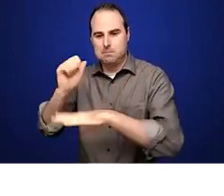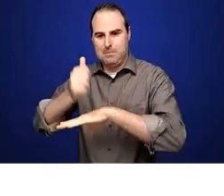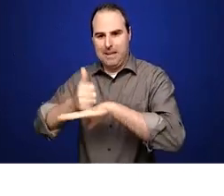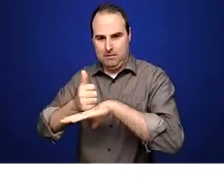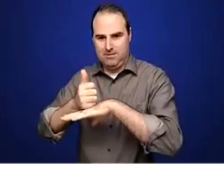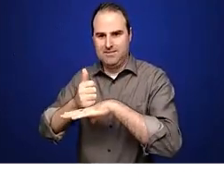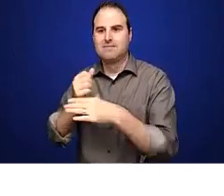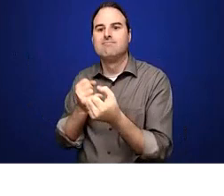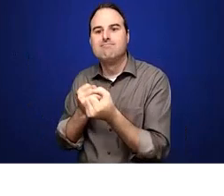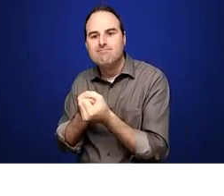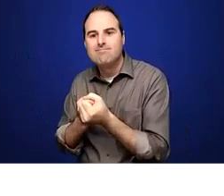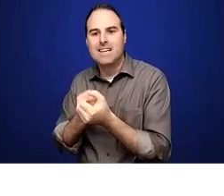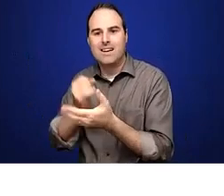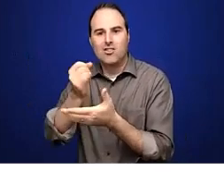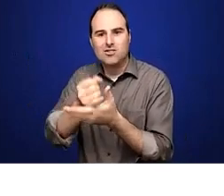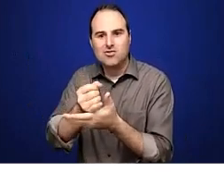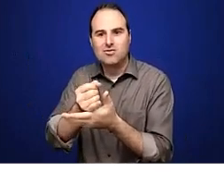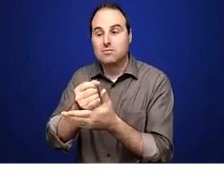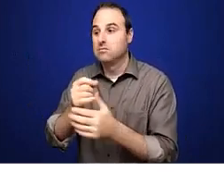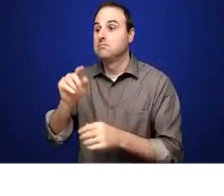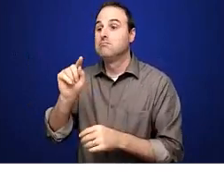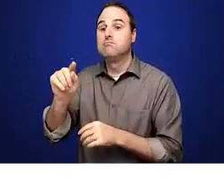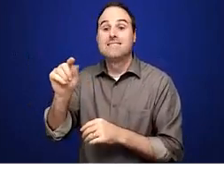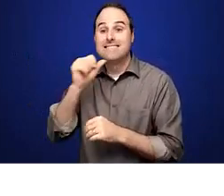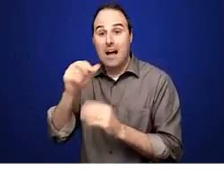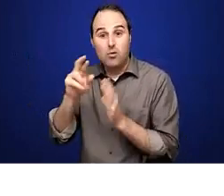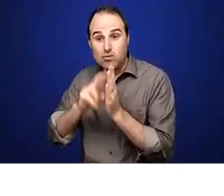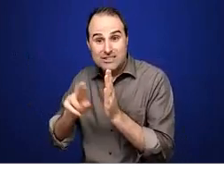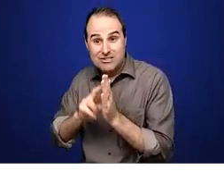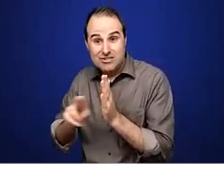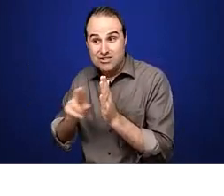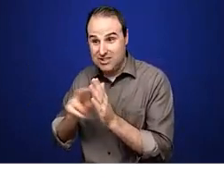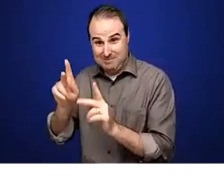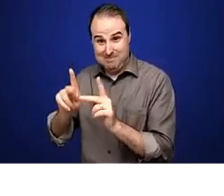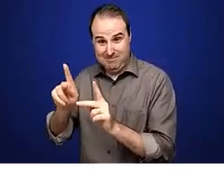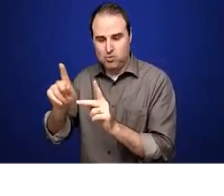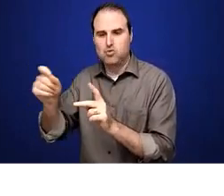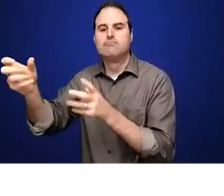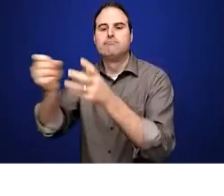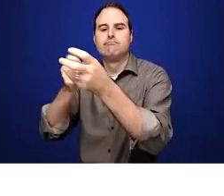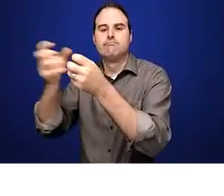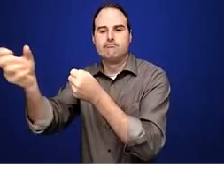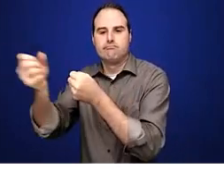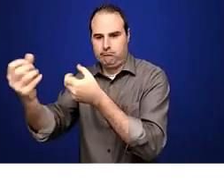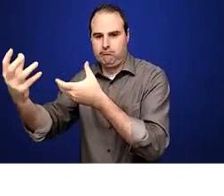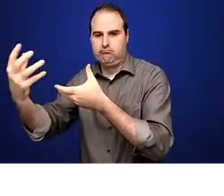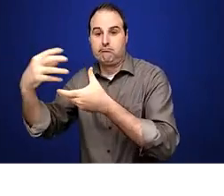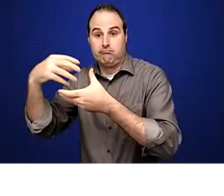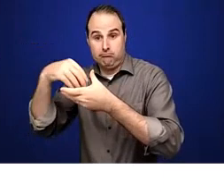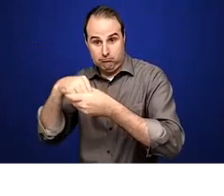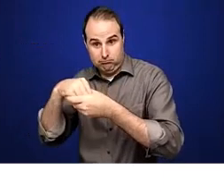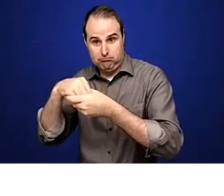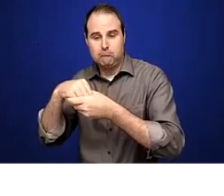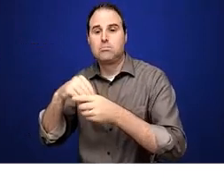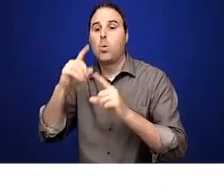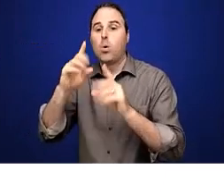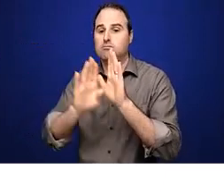with non-research stakeholders to co-develop these interventions. This grant was awarded in two phases.